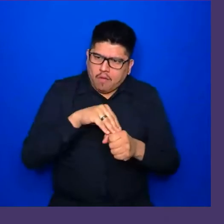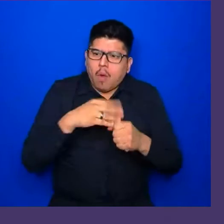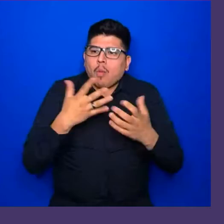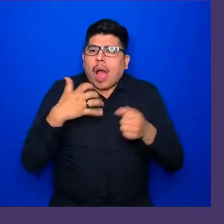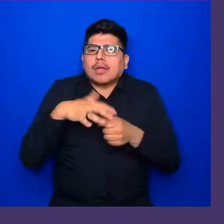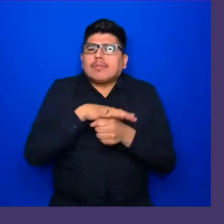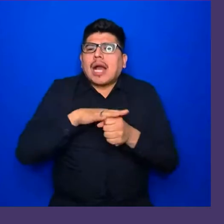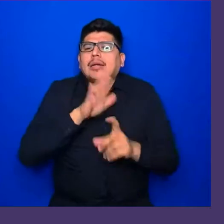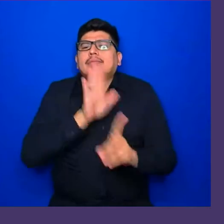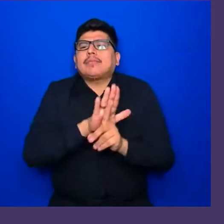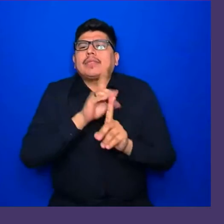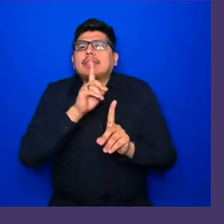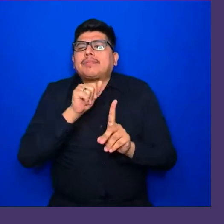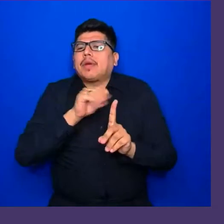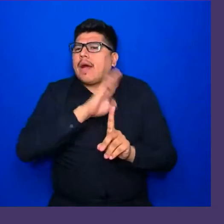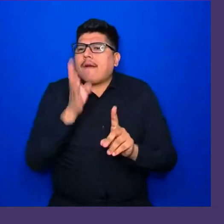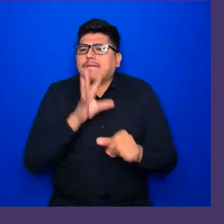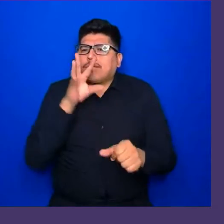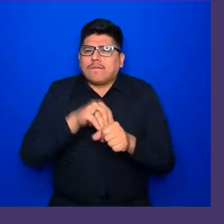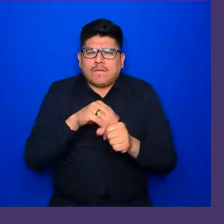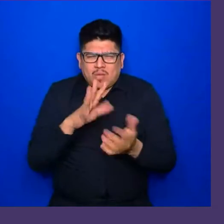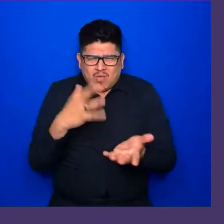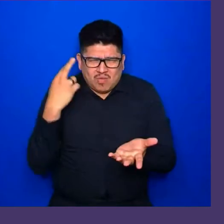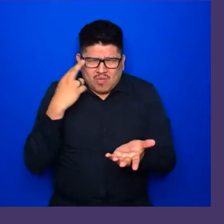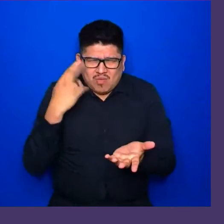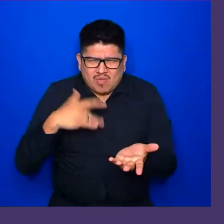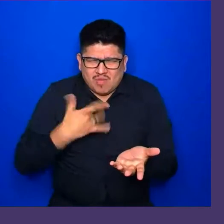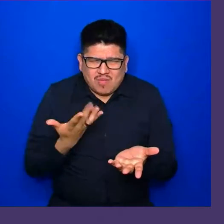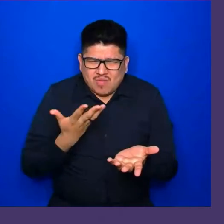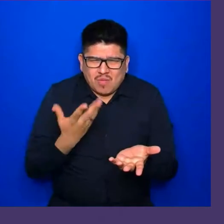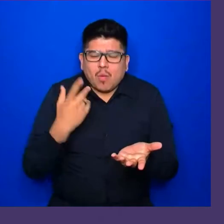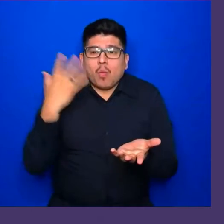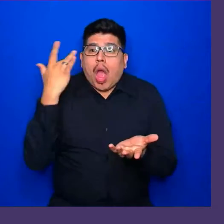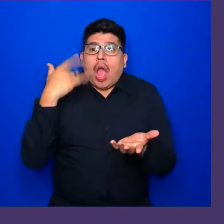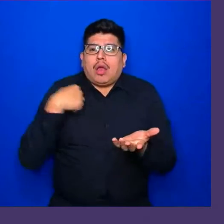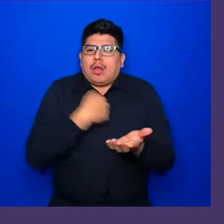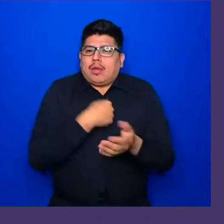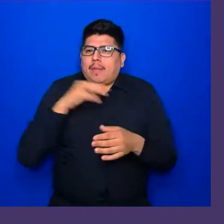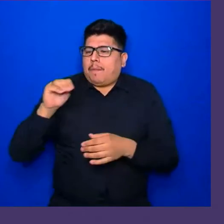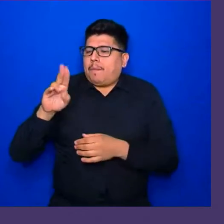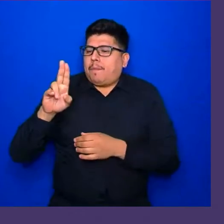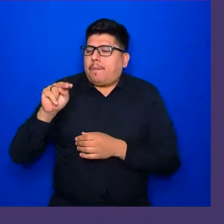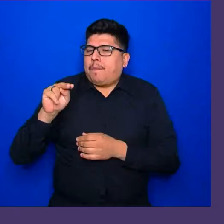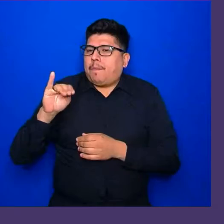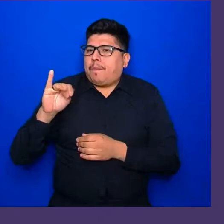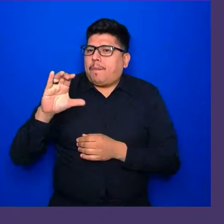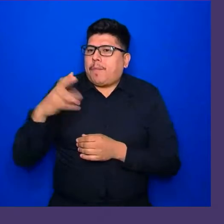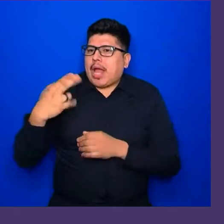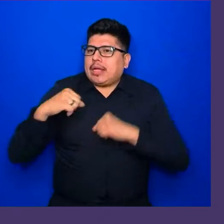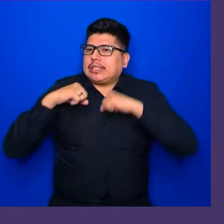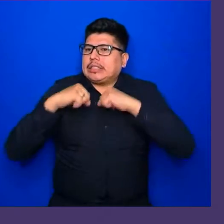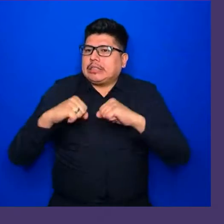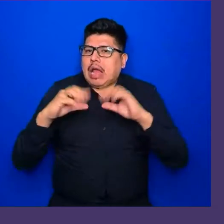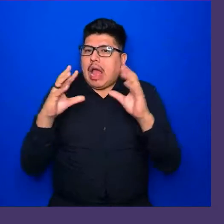We just came from the Munich Security Conference. That is a space where we definitely need disability at the table.